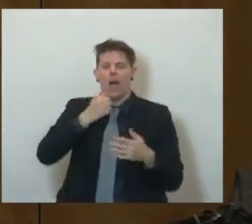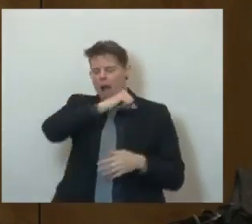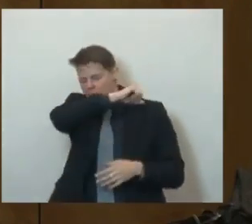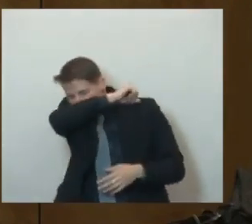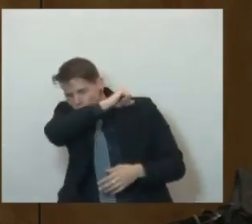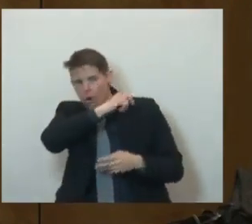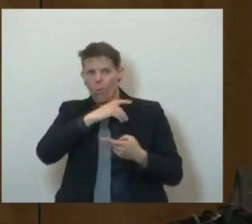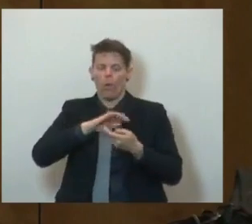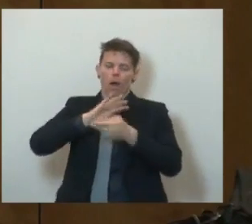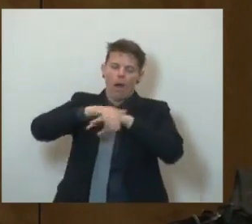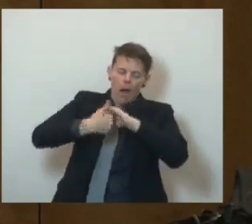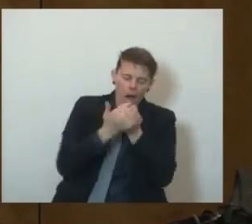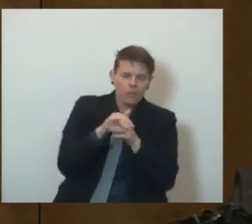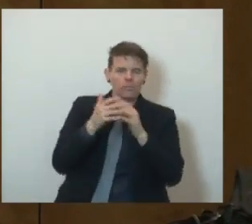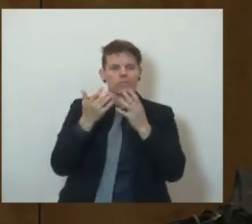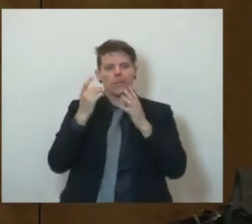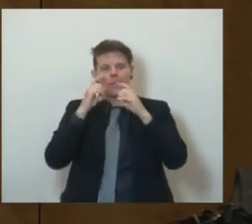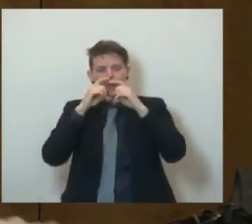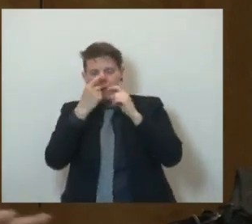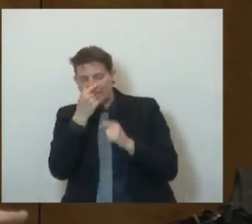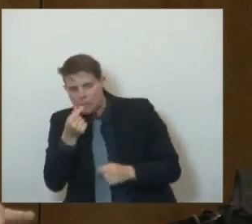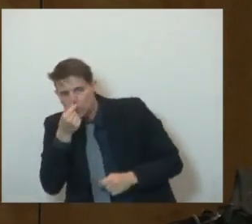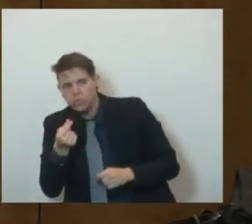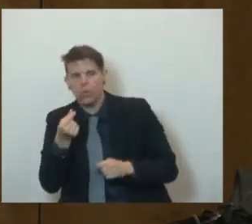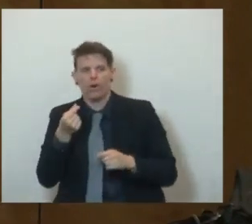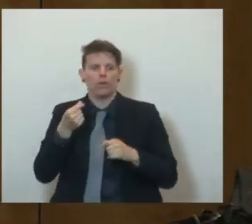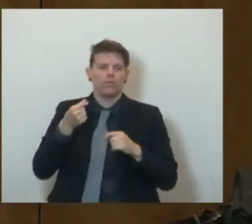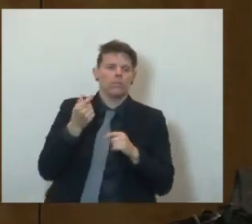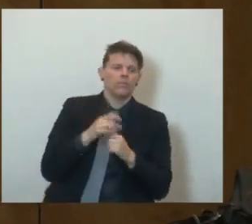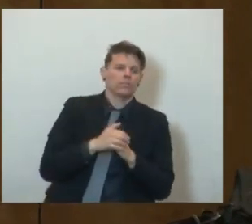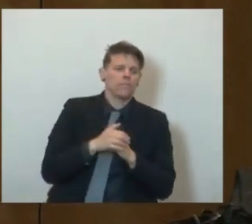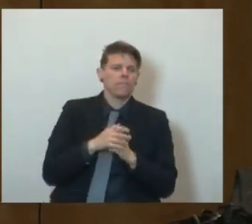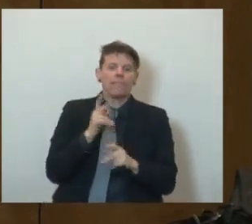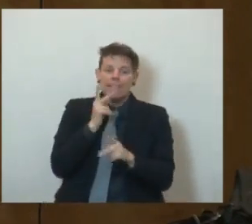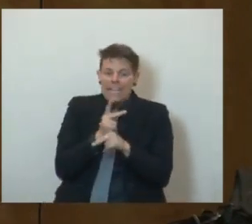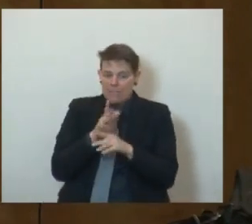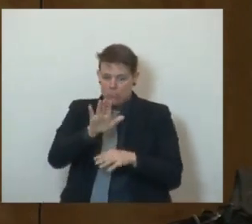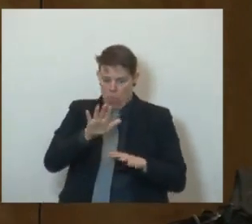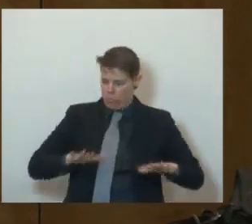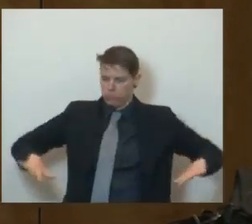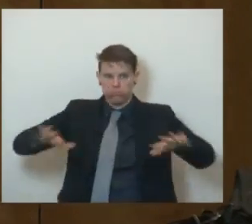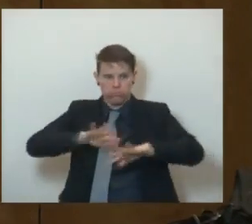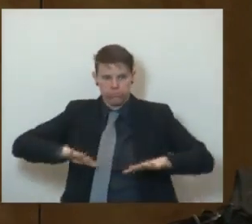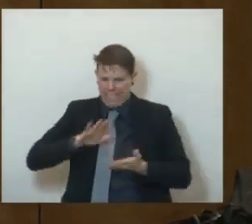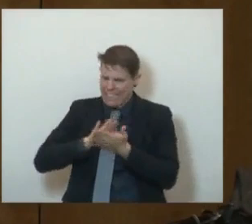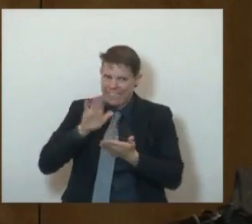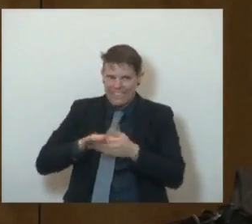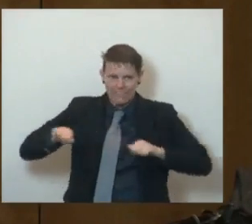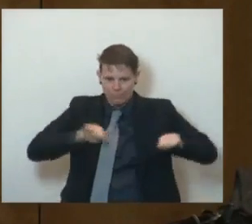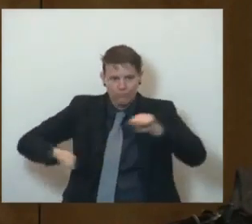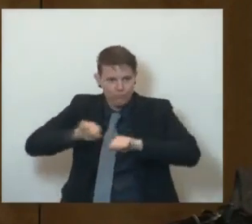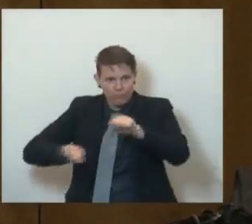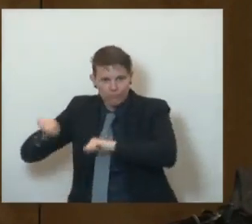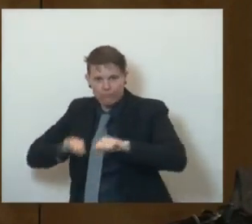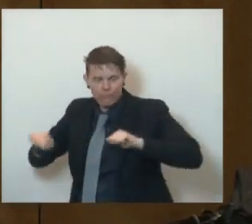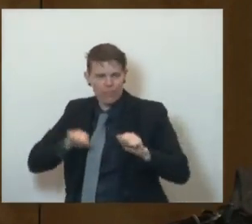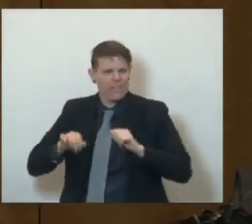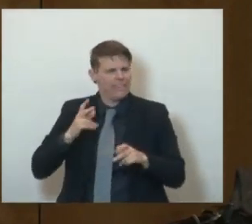TEN THINGS WE’VE TOLD YOU ABOUT WASHING YOUR HANDS AND COFFEE INTO A KLEENEX AND THROWING IT AWAY OR AND ENJOY YOUR ELBOW.